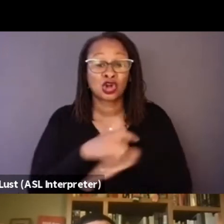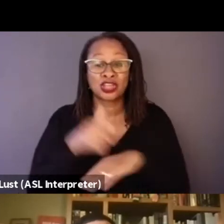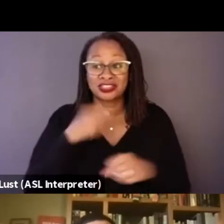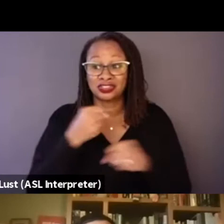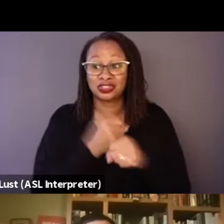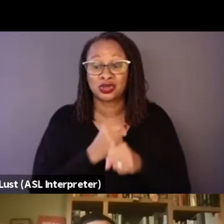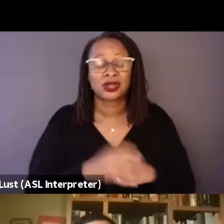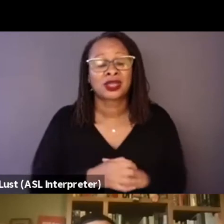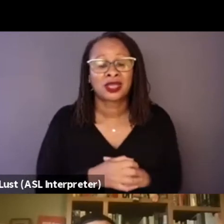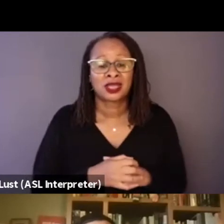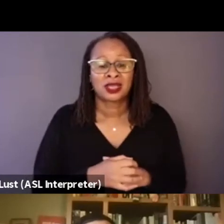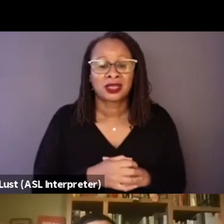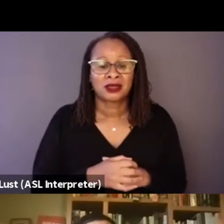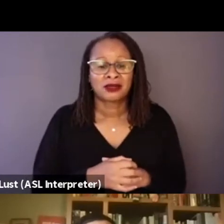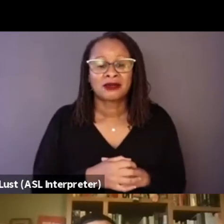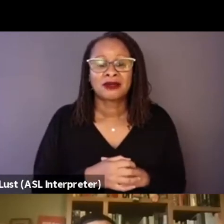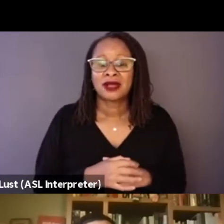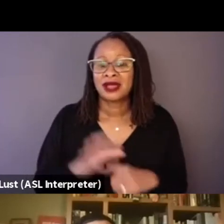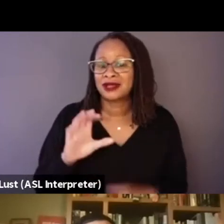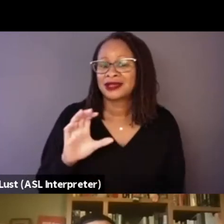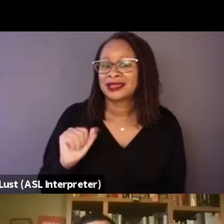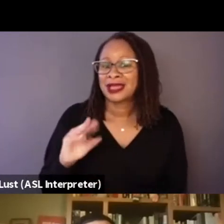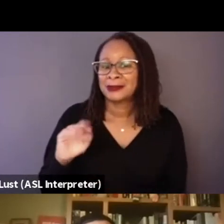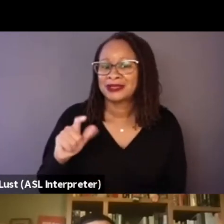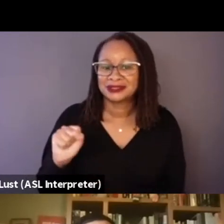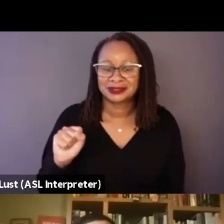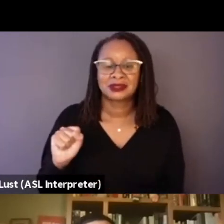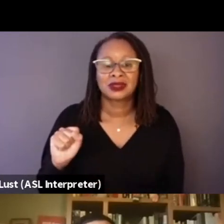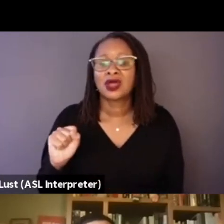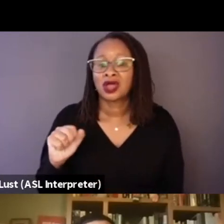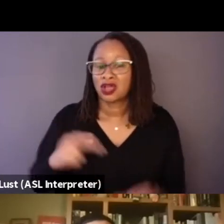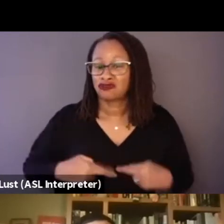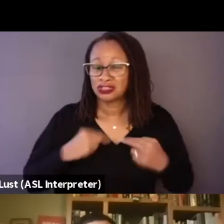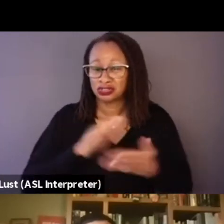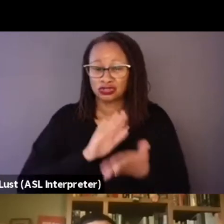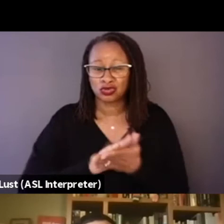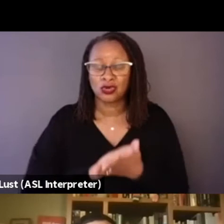at Kamloops Residential School, and in Saskatchewan, I think it's come into more people's awareness.